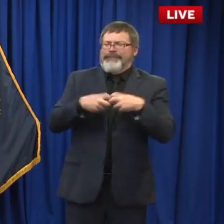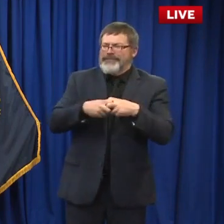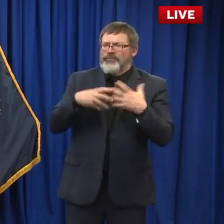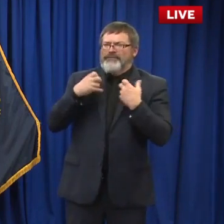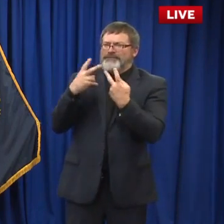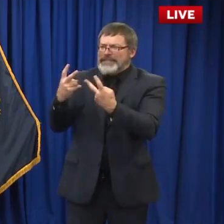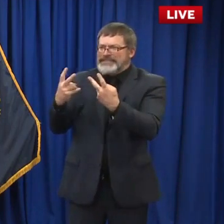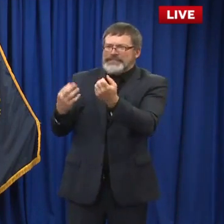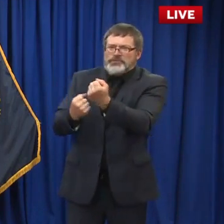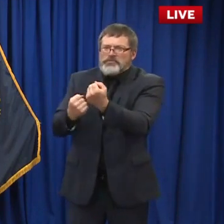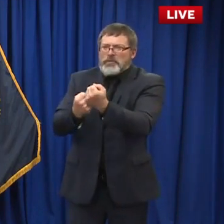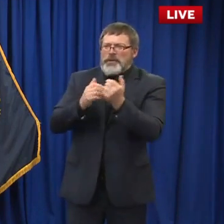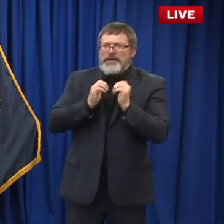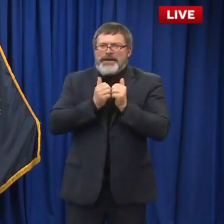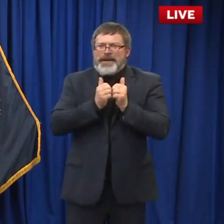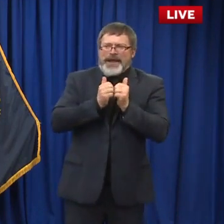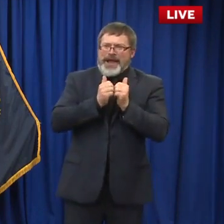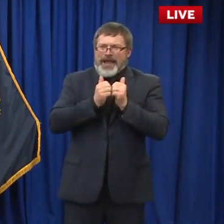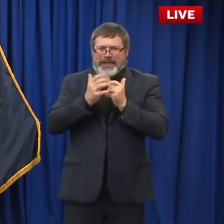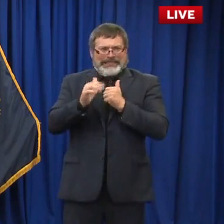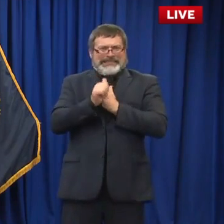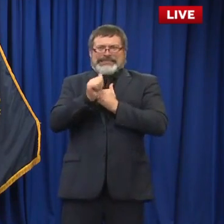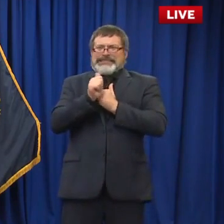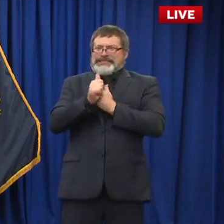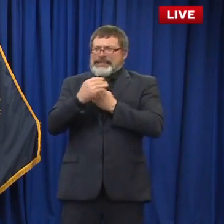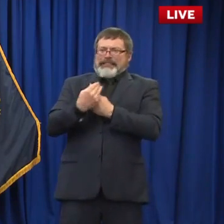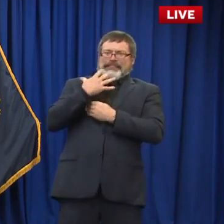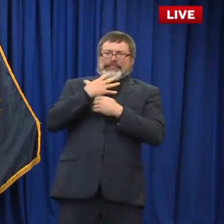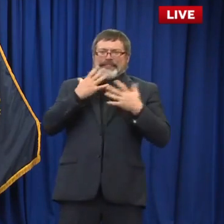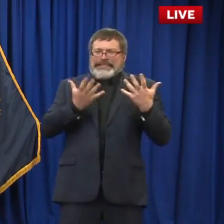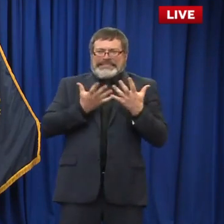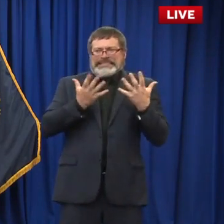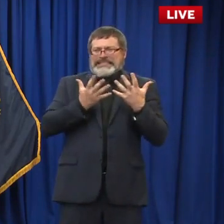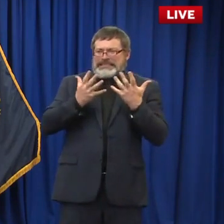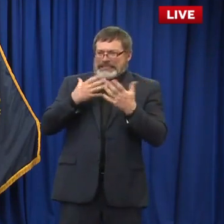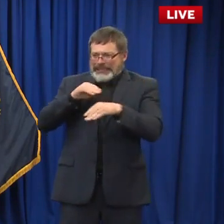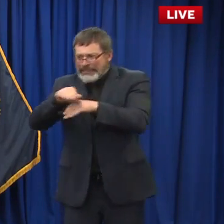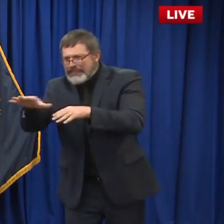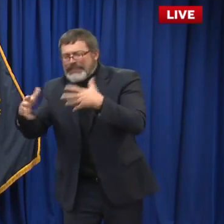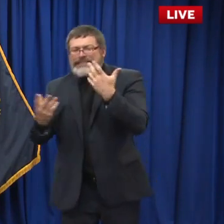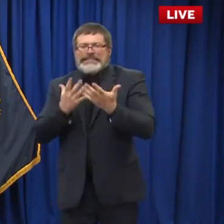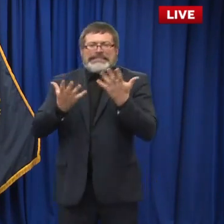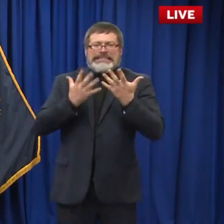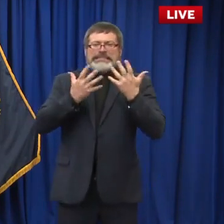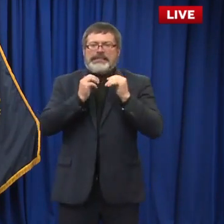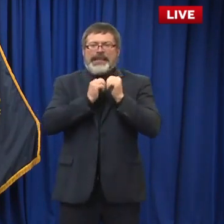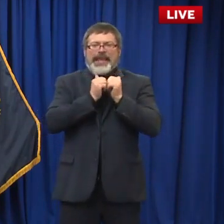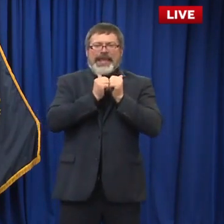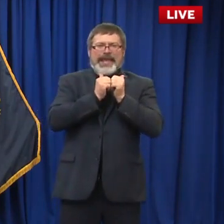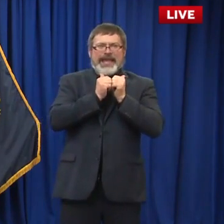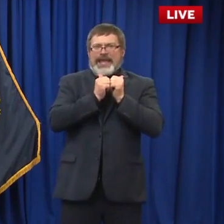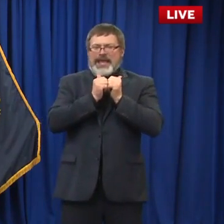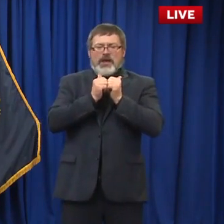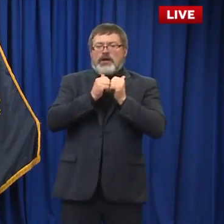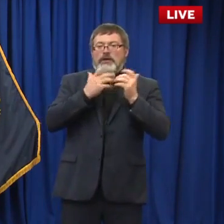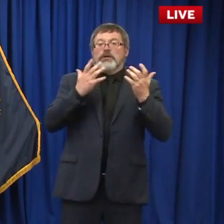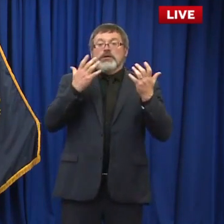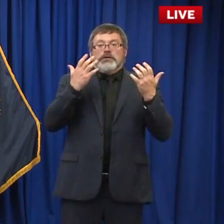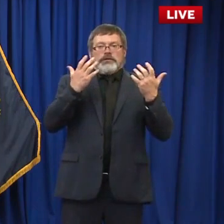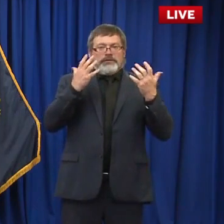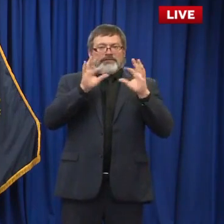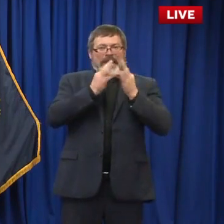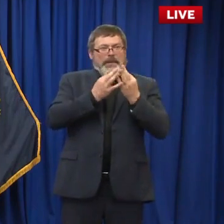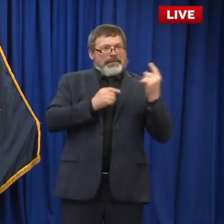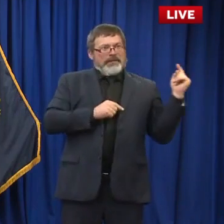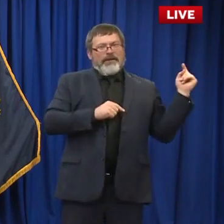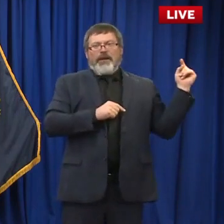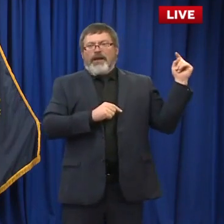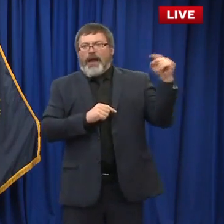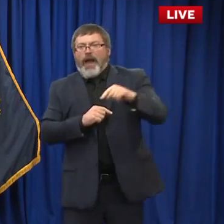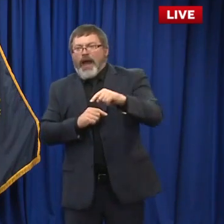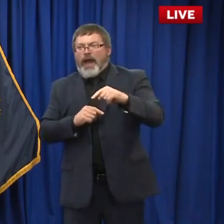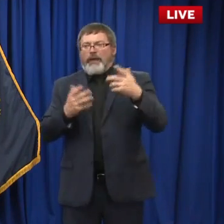HEARD ABOUT THIS, BOTH TOE DEPARTMENT, I'M SURE THE GOVERNOR'S OFFICE, THE INDIVIDUAL HOSPITALS, OF FAMILY MEMBERS REALLY HAVING A HARD TIME WHEN THEY BRING THEIR LOVED